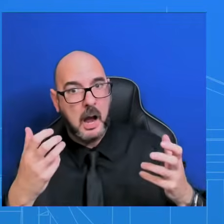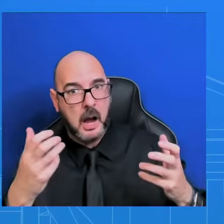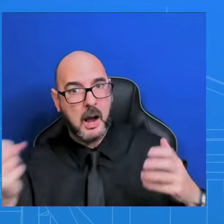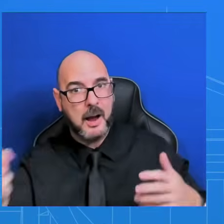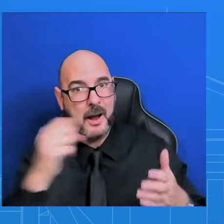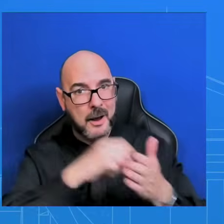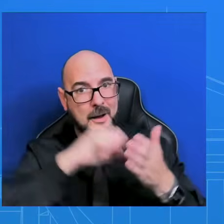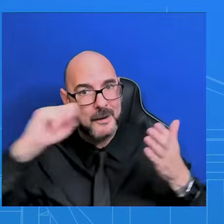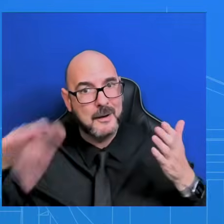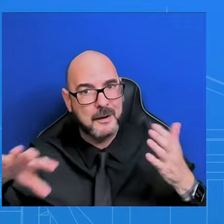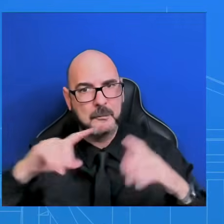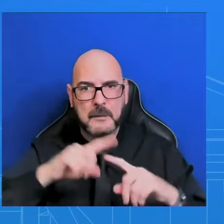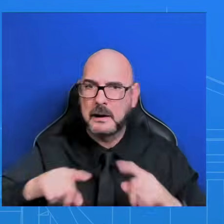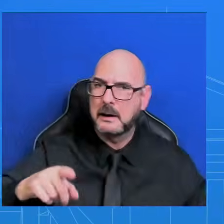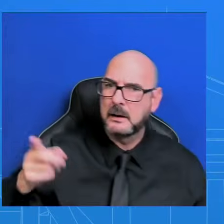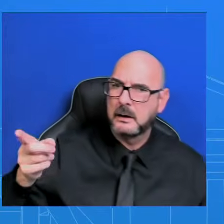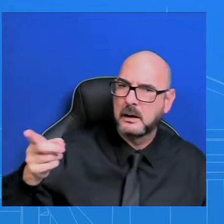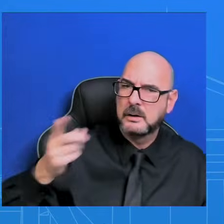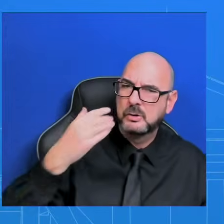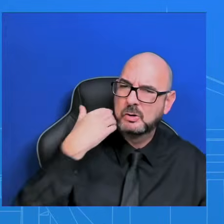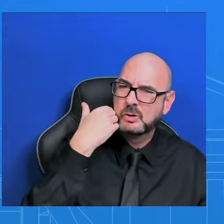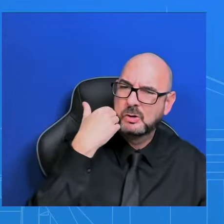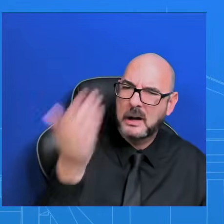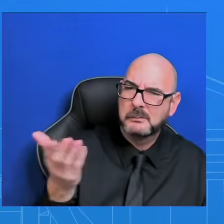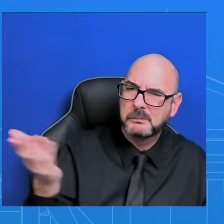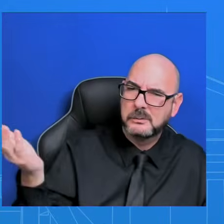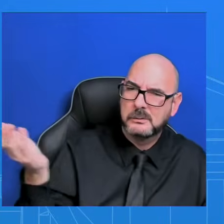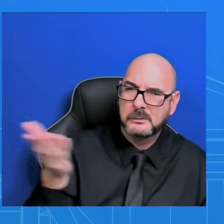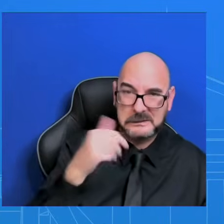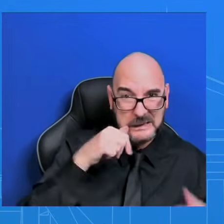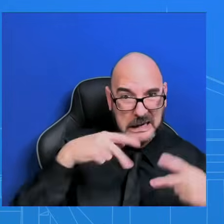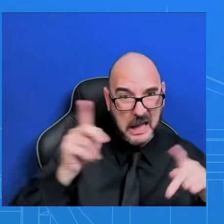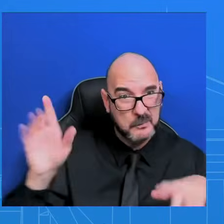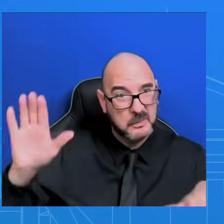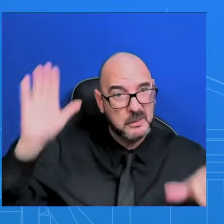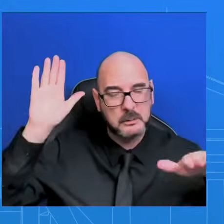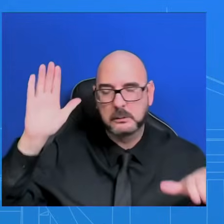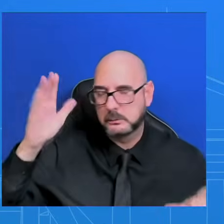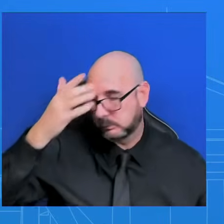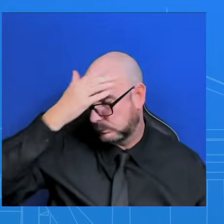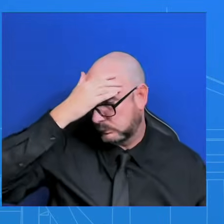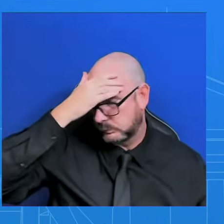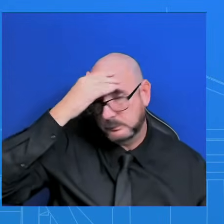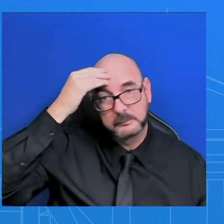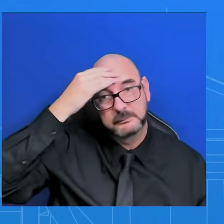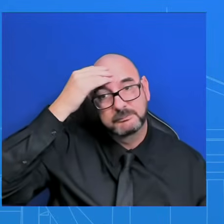And what we'd encourage these House Republicans to do -- and this is something that we saw coming out of the midterms in 2022 --